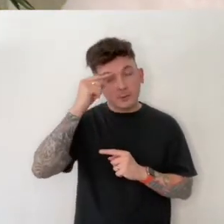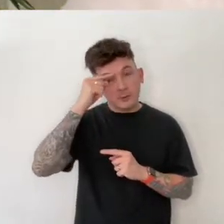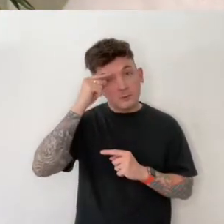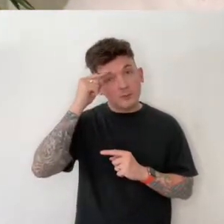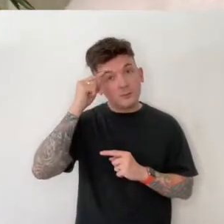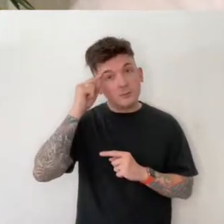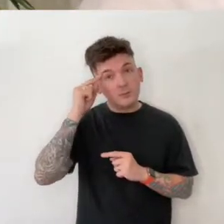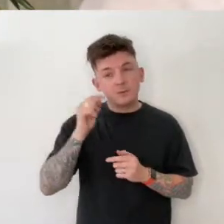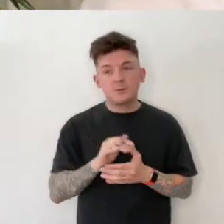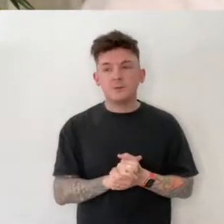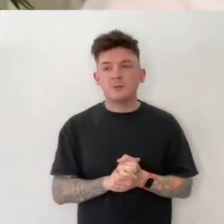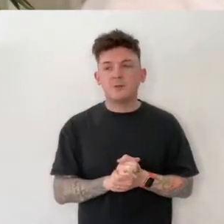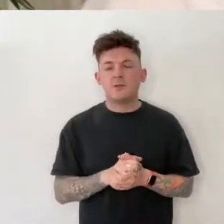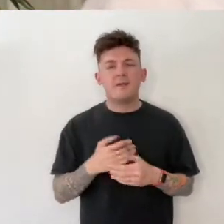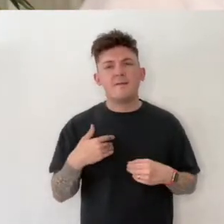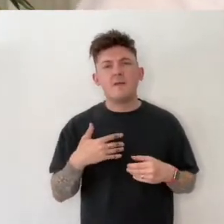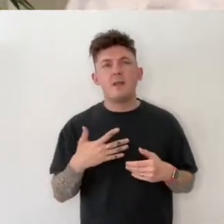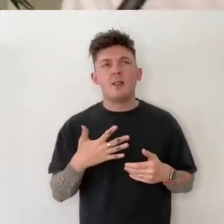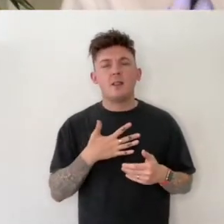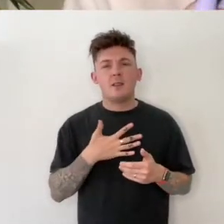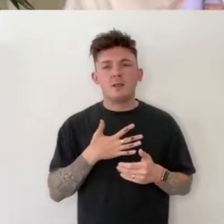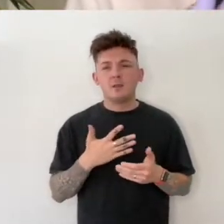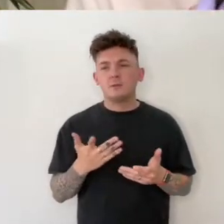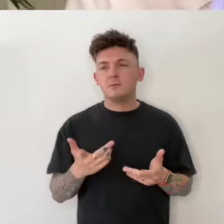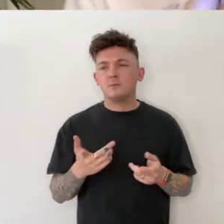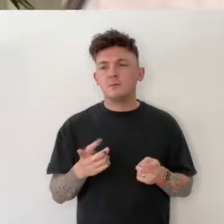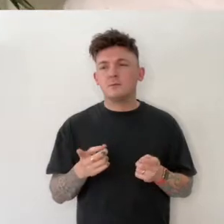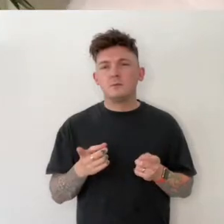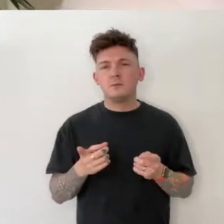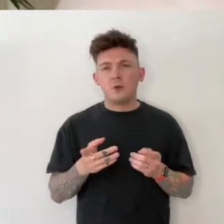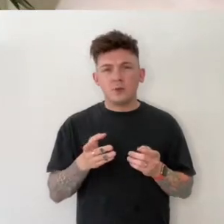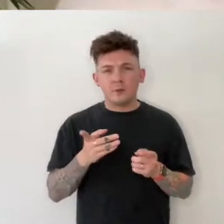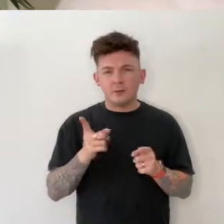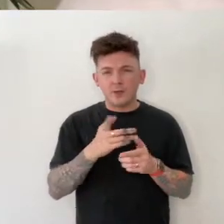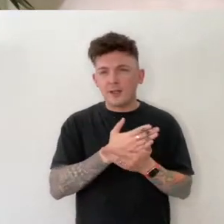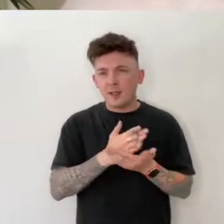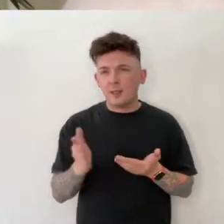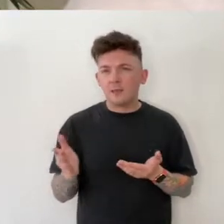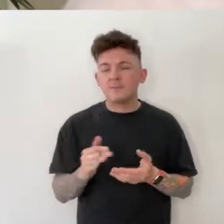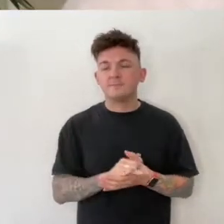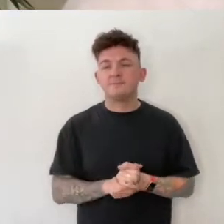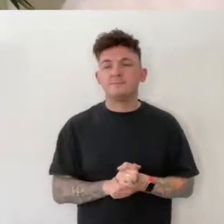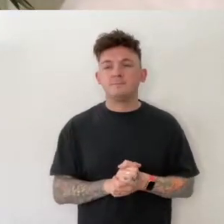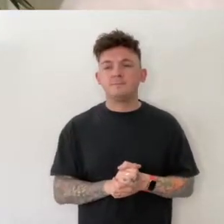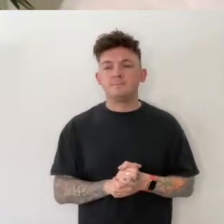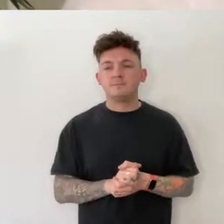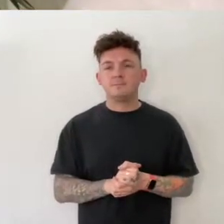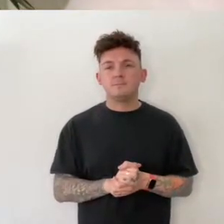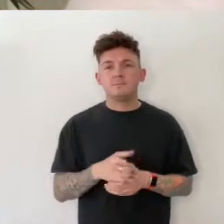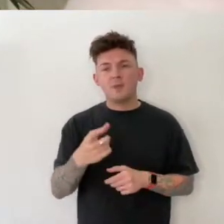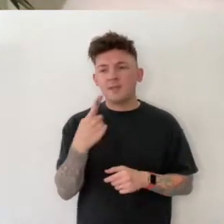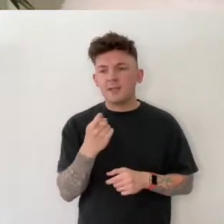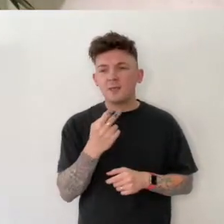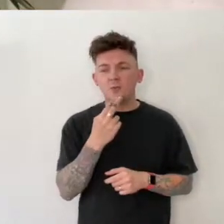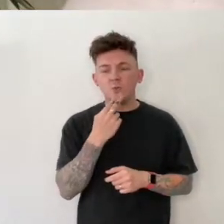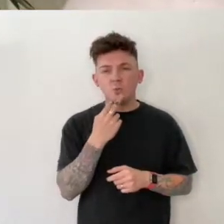sort of shimmer, i find that is sort of like so obvious. now, you could use the existing